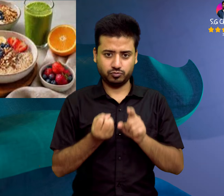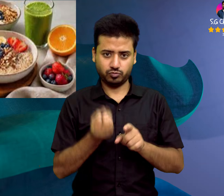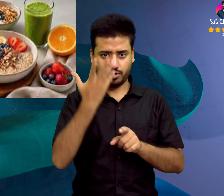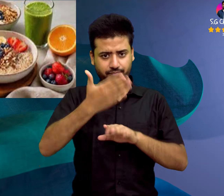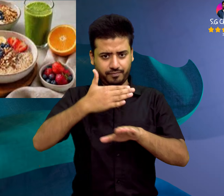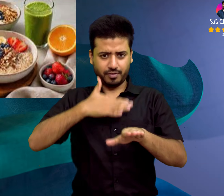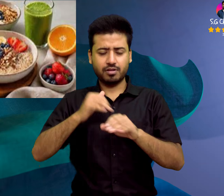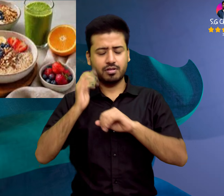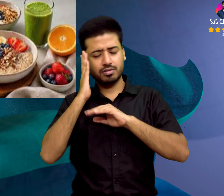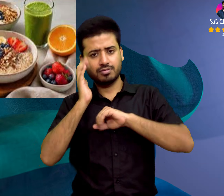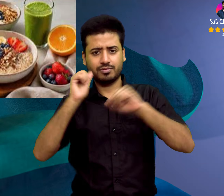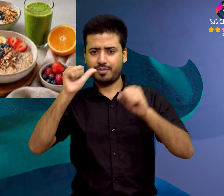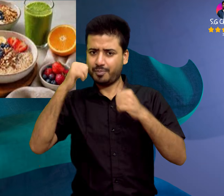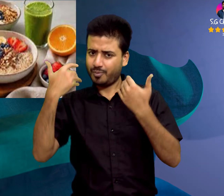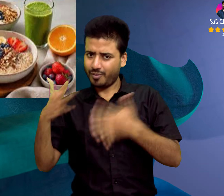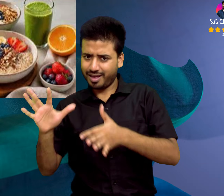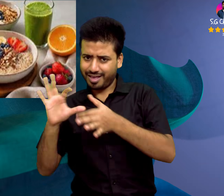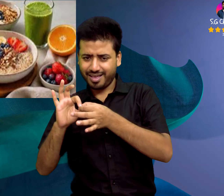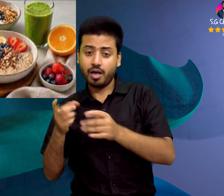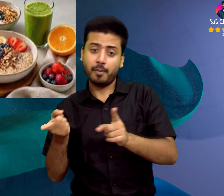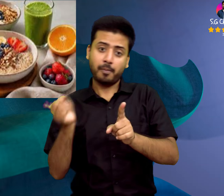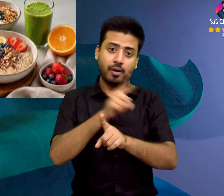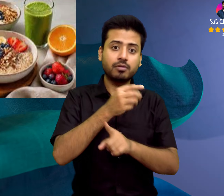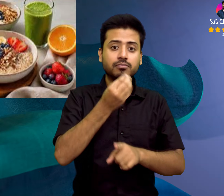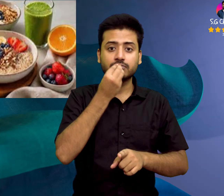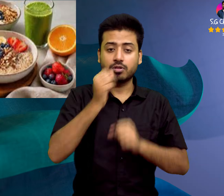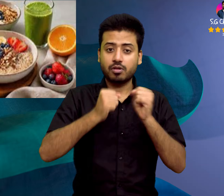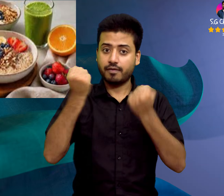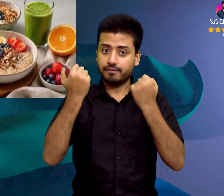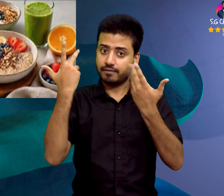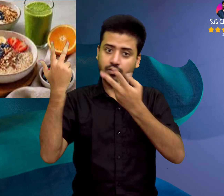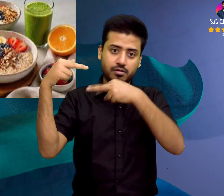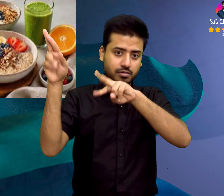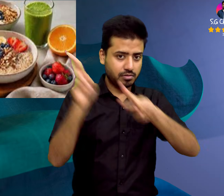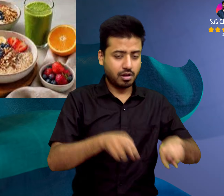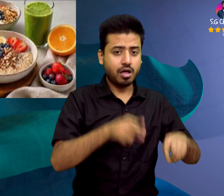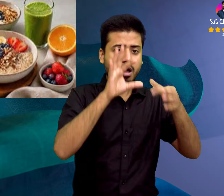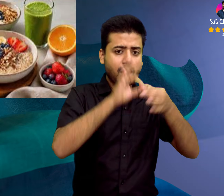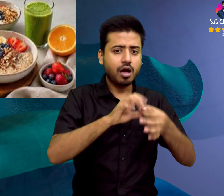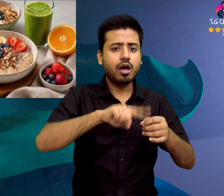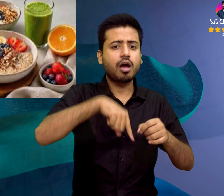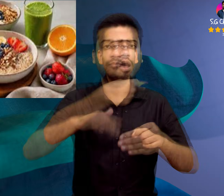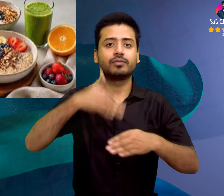which is essential for neurotransmitter synthesis and cellular membrane integrity. Conversely,